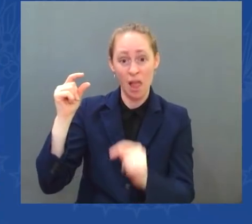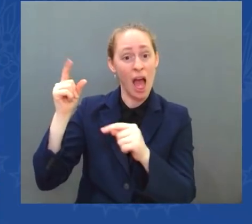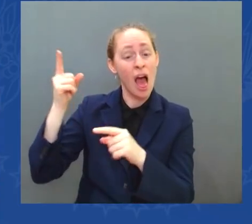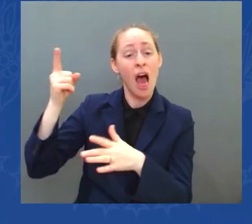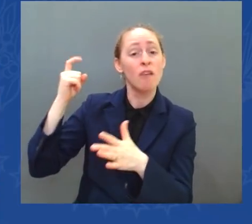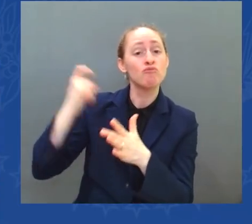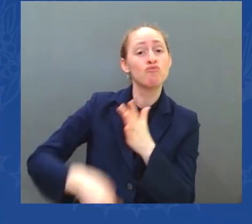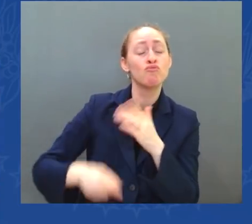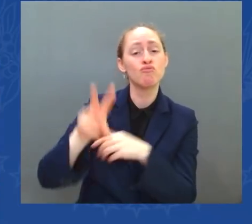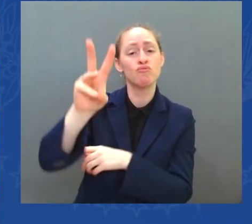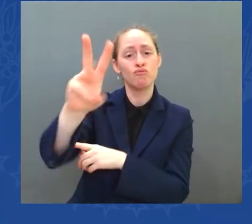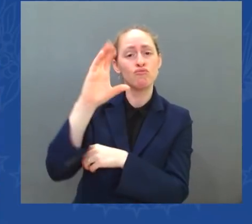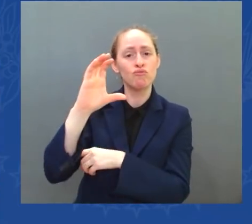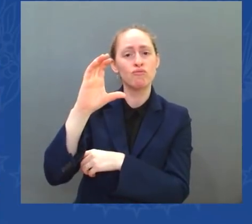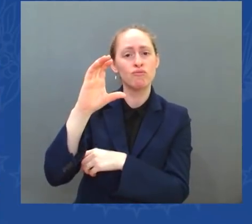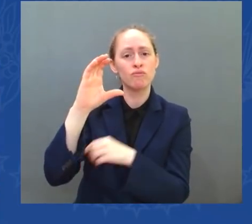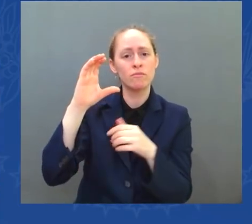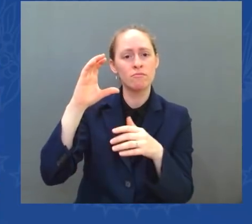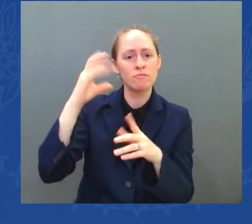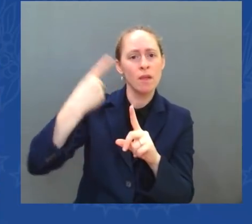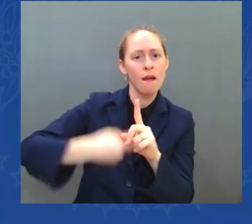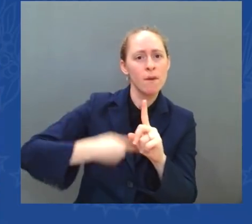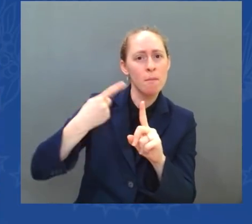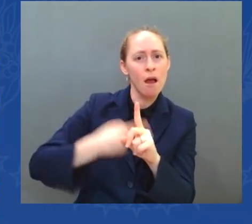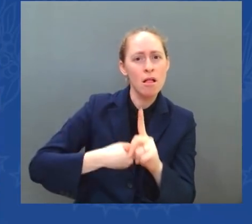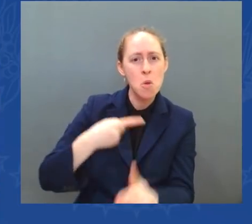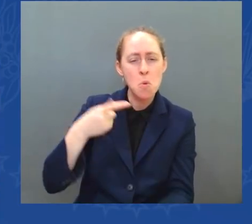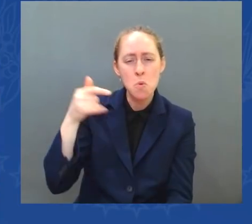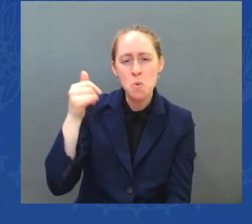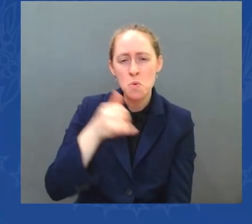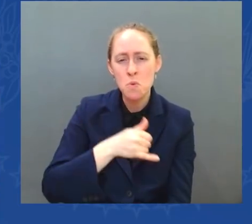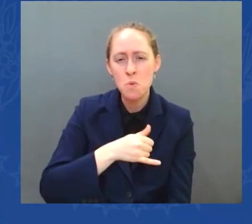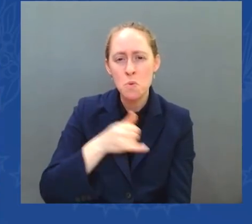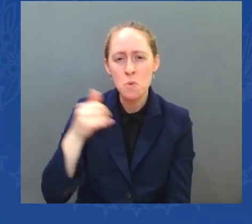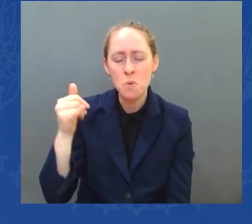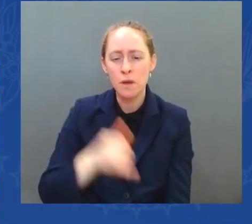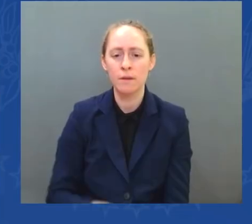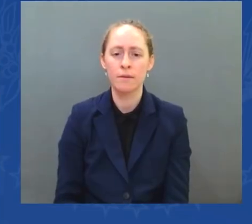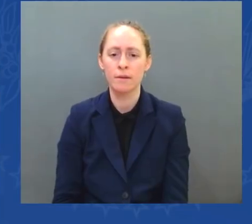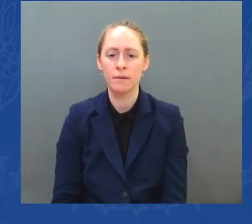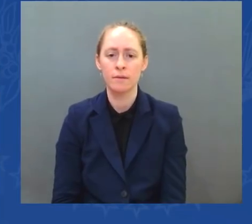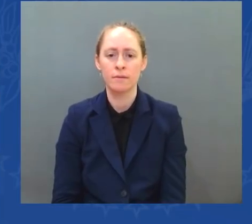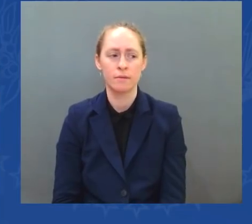Not only imagine what happens when you don't have that money because you don't have the insurance or the cash.